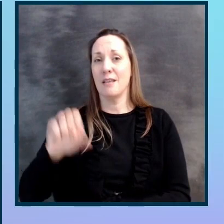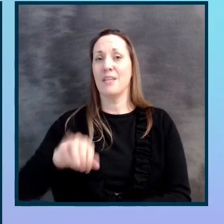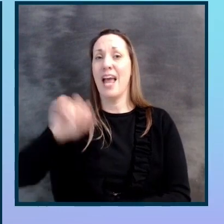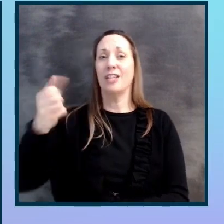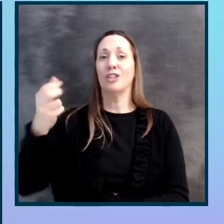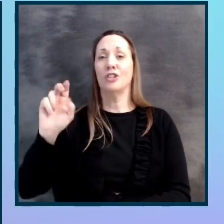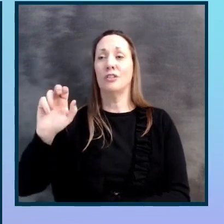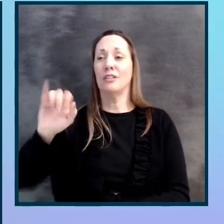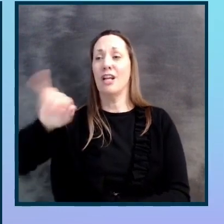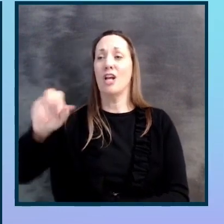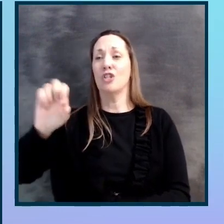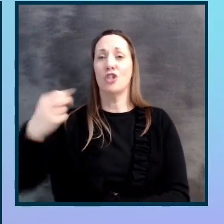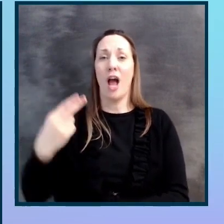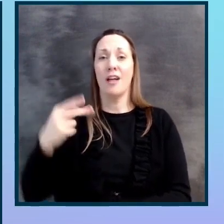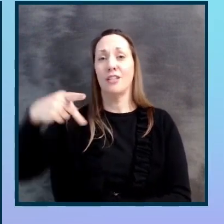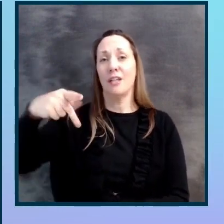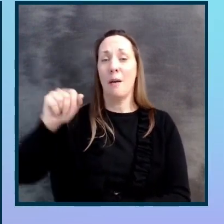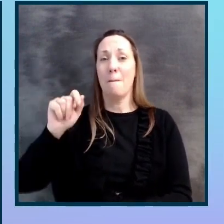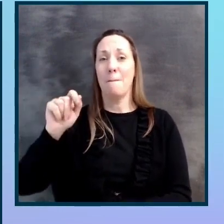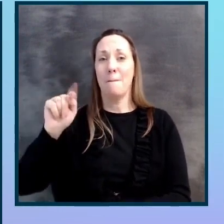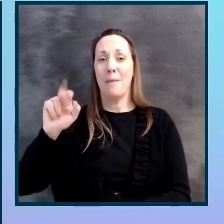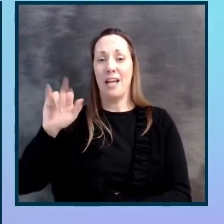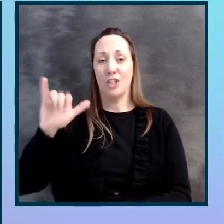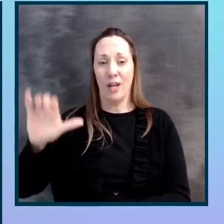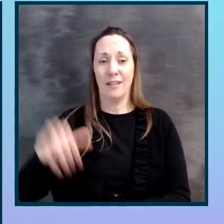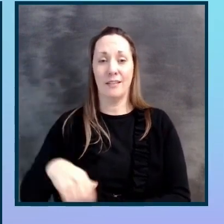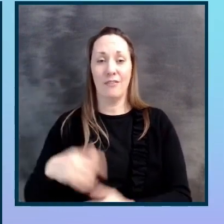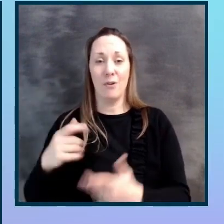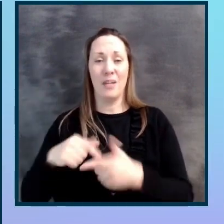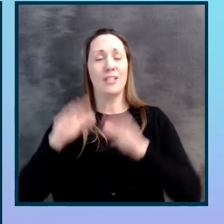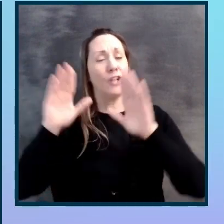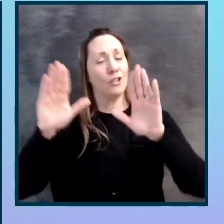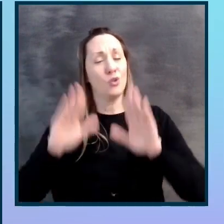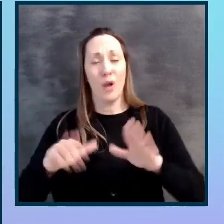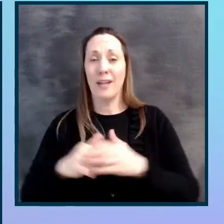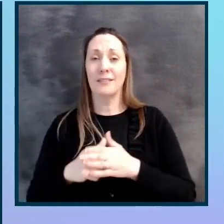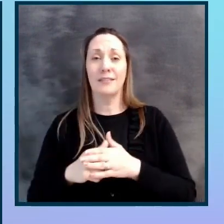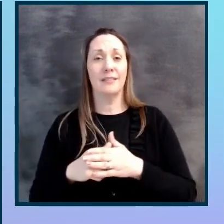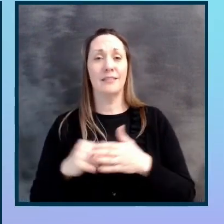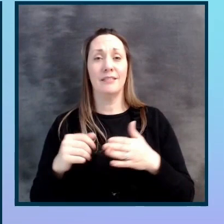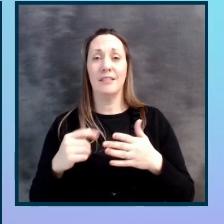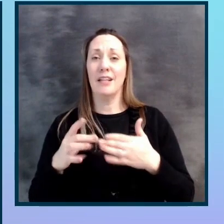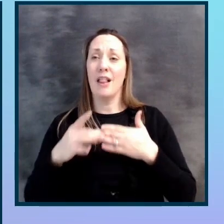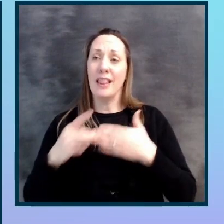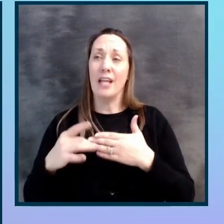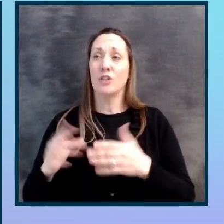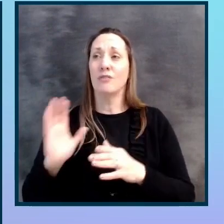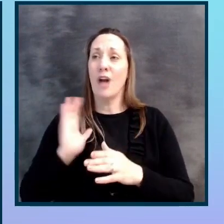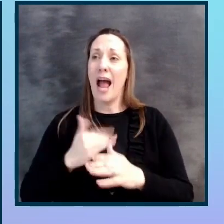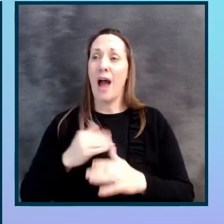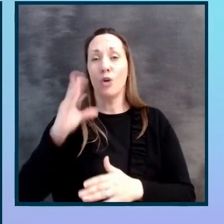for being such great partners on our journey. They've just been wonderful to work with,